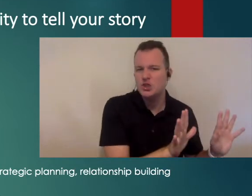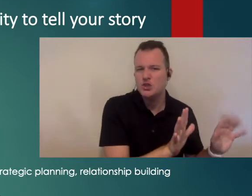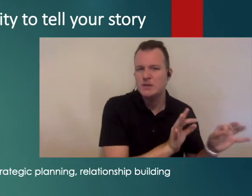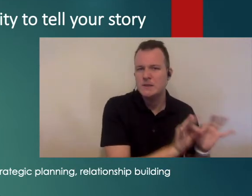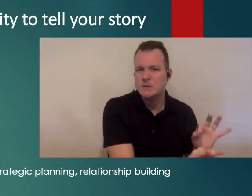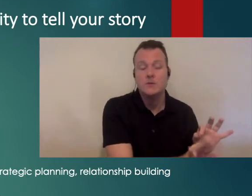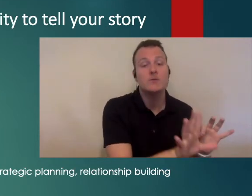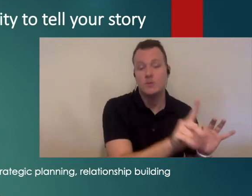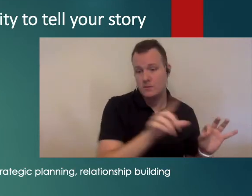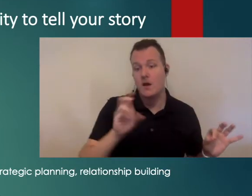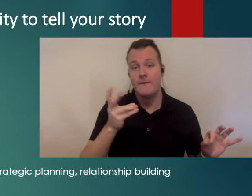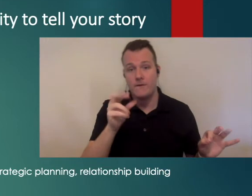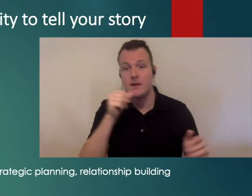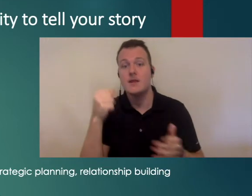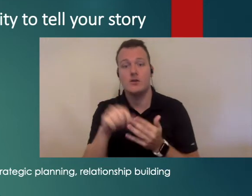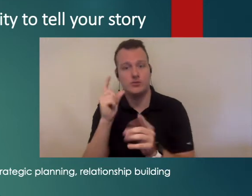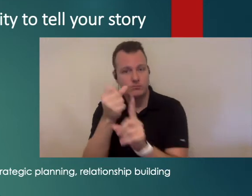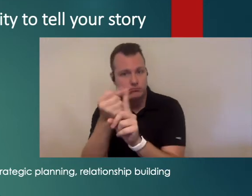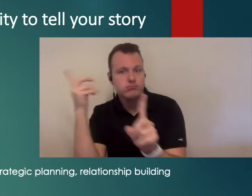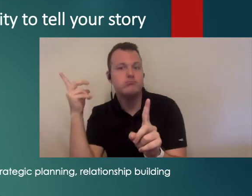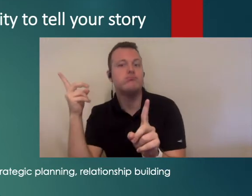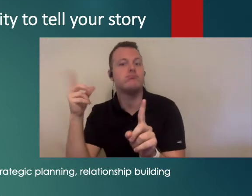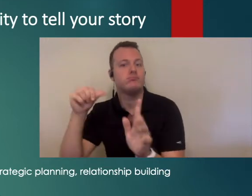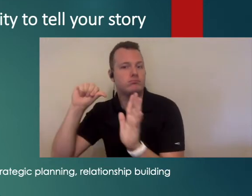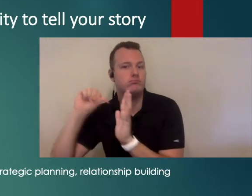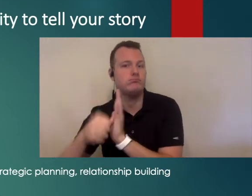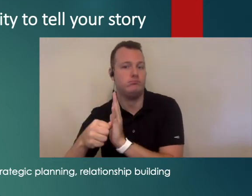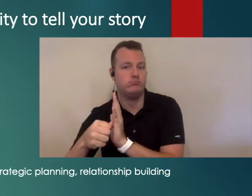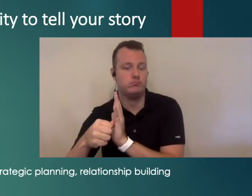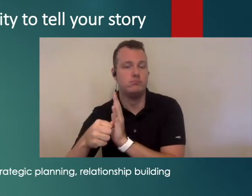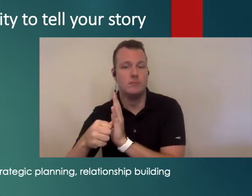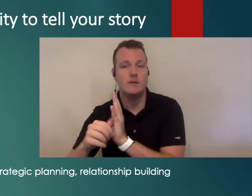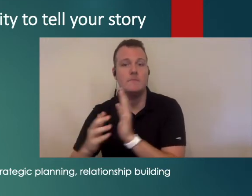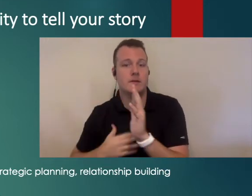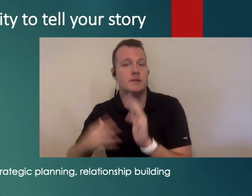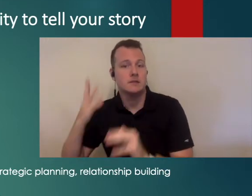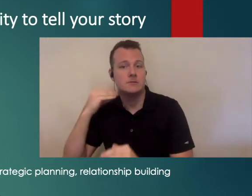should be calling that out in your cover letter and kind of reinforcing that